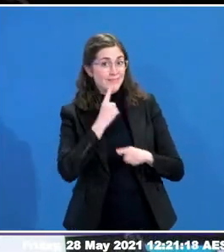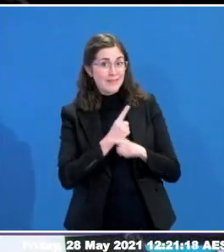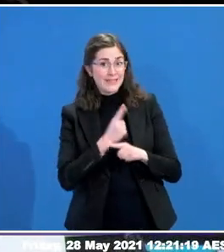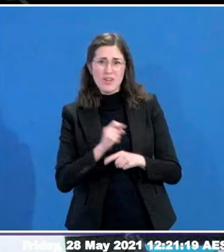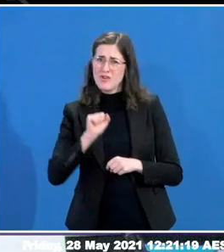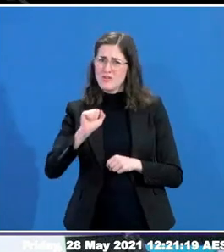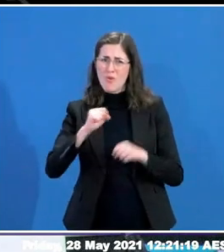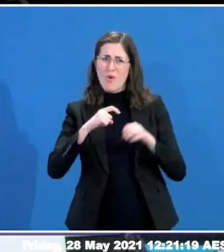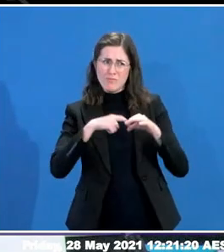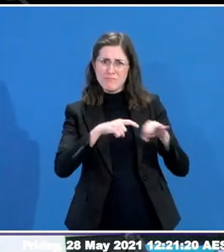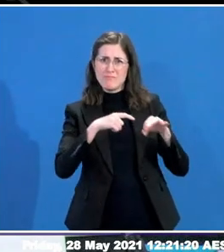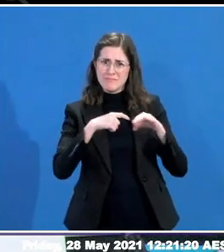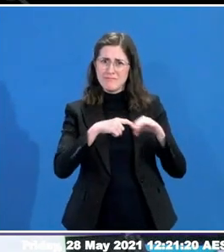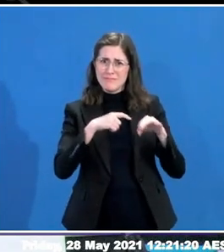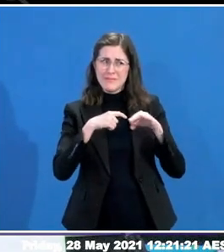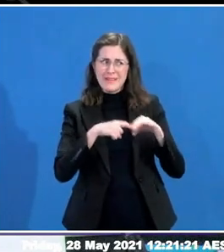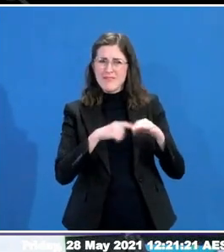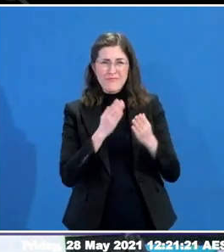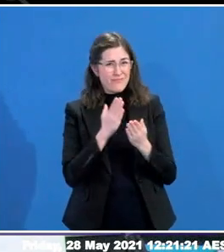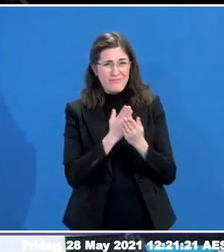repeating the evidence that Ms Cuddihy has given.